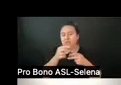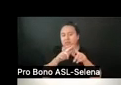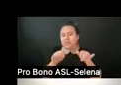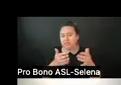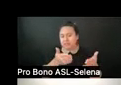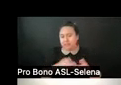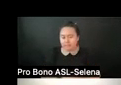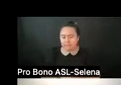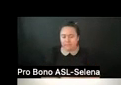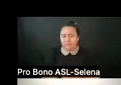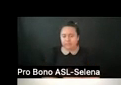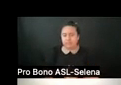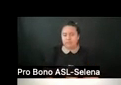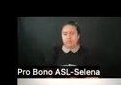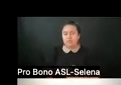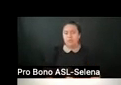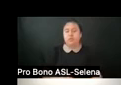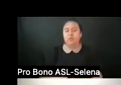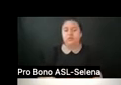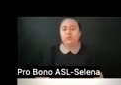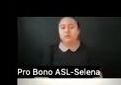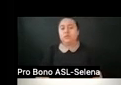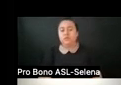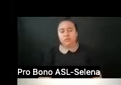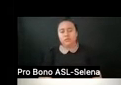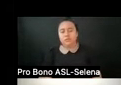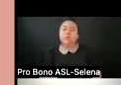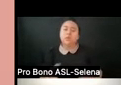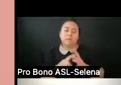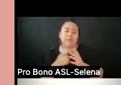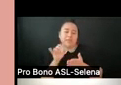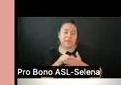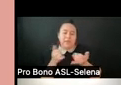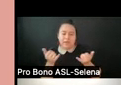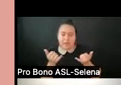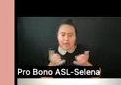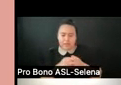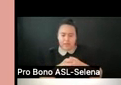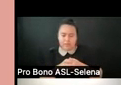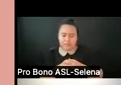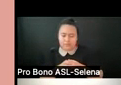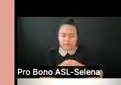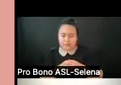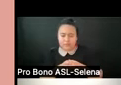And we can begin on that.